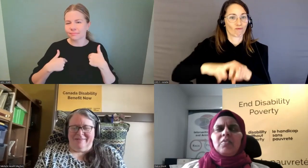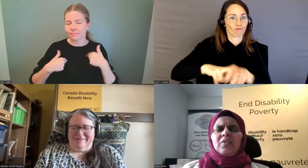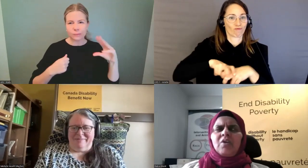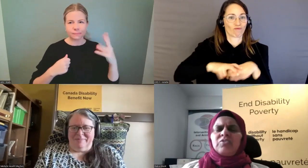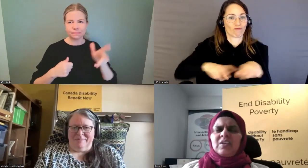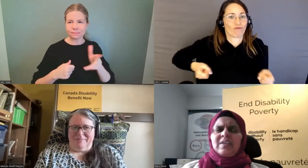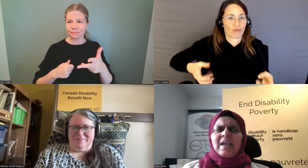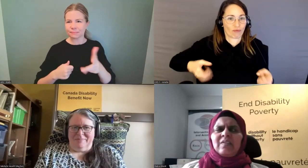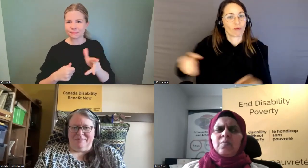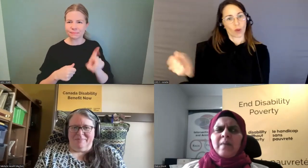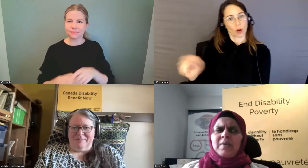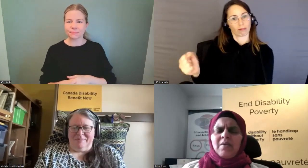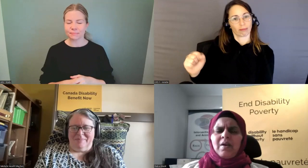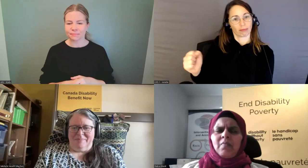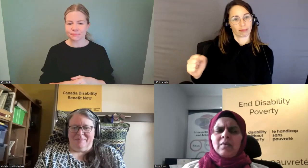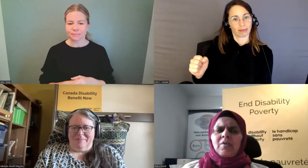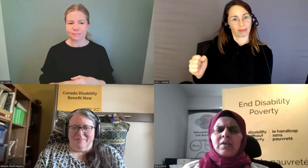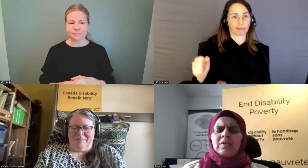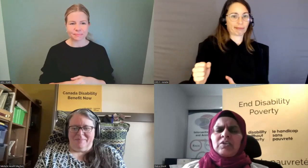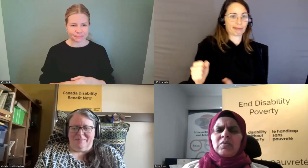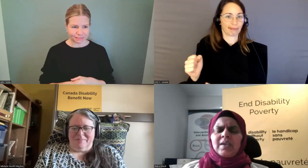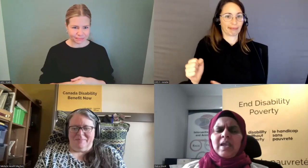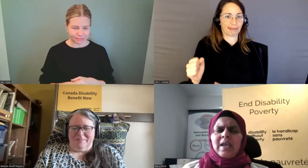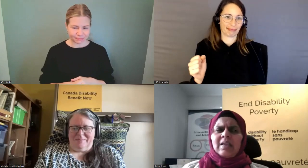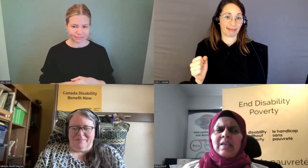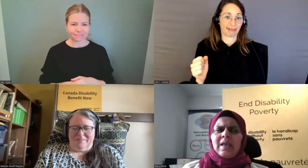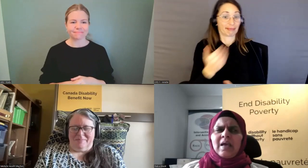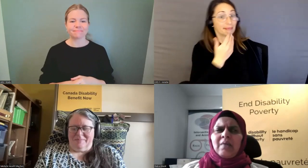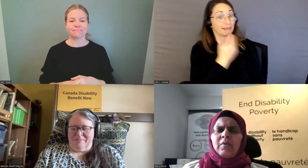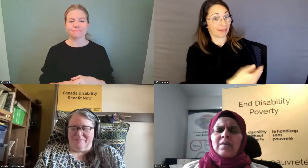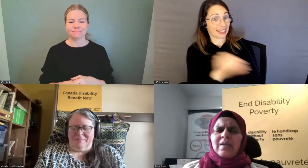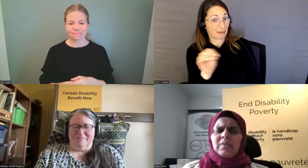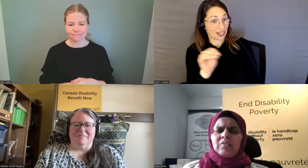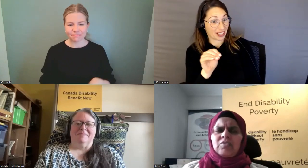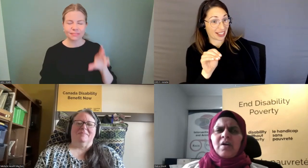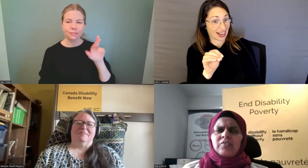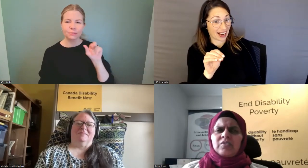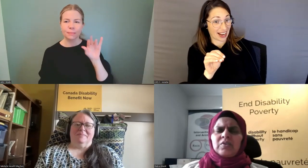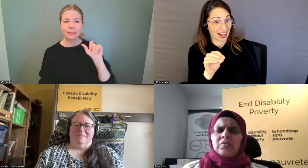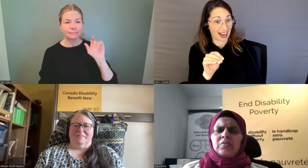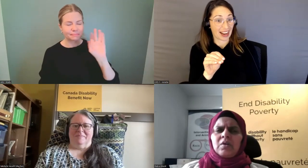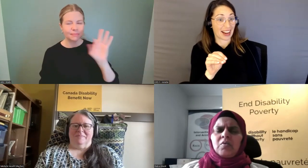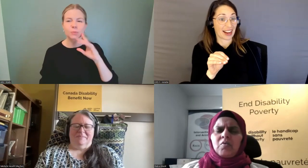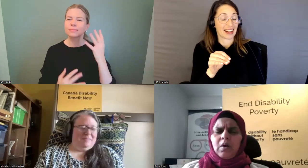SO TODAY'S WEBINAR, WE'RE TALKING TO YOU AGAIN -- WE'RE ATTEMPTING TO TALK TO YOU QUARTERLY.